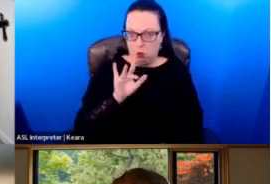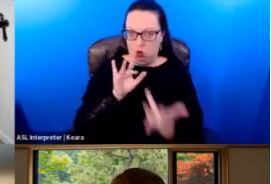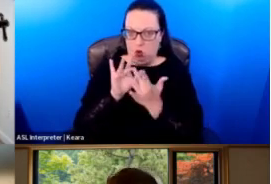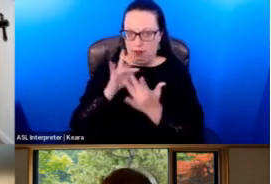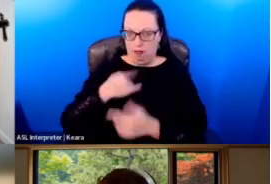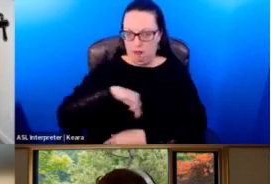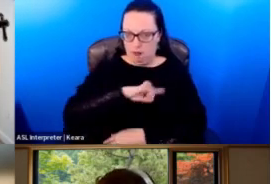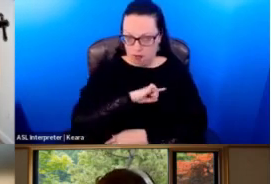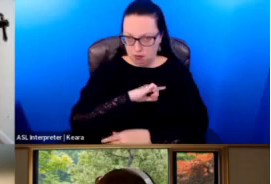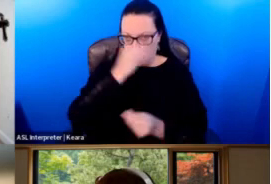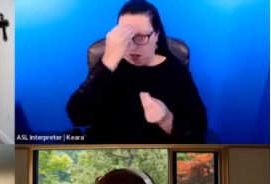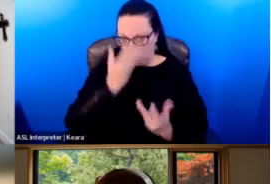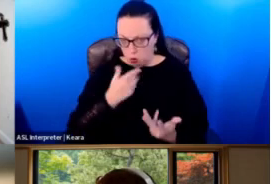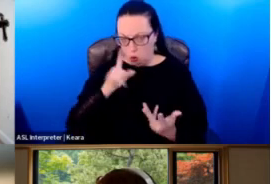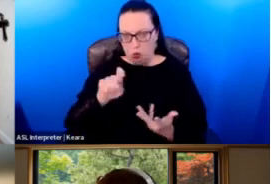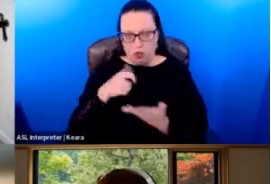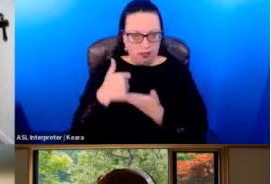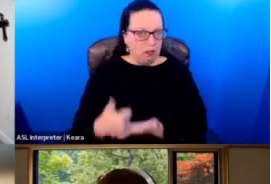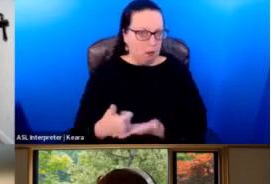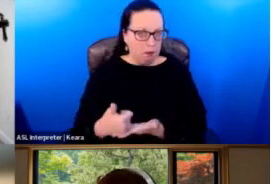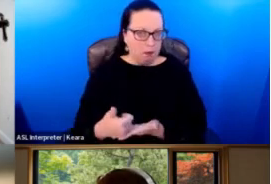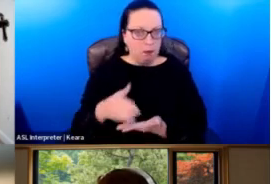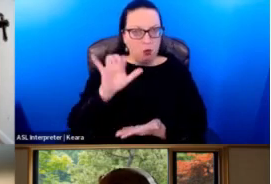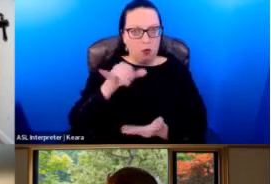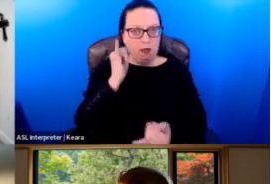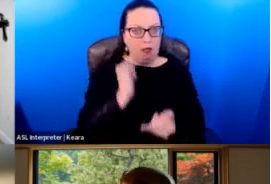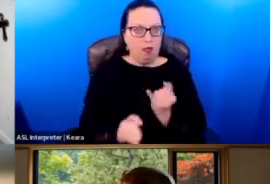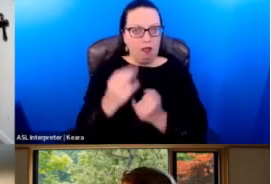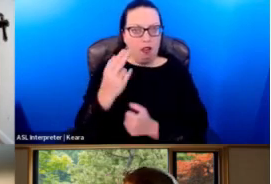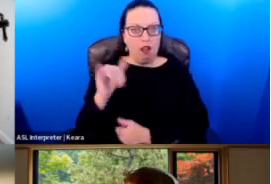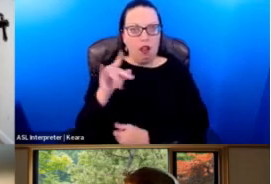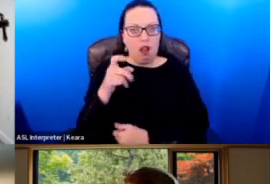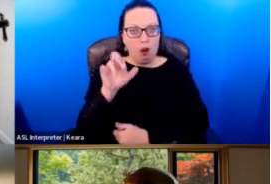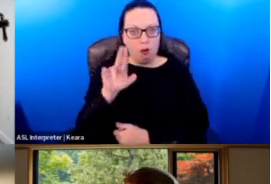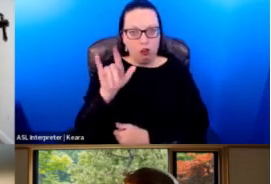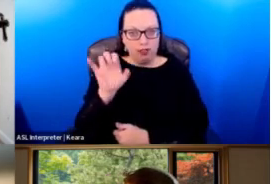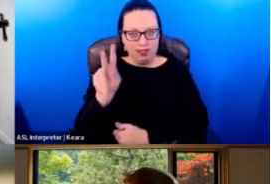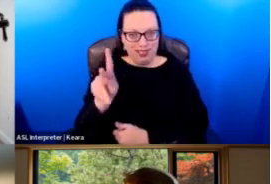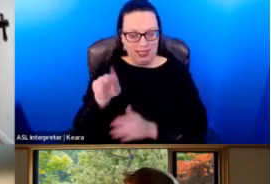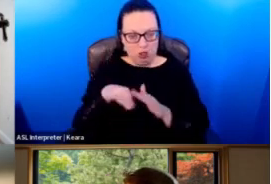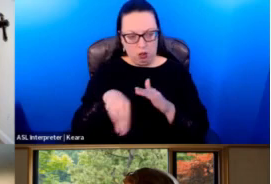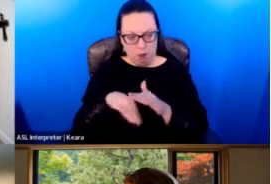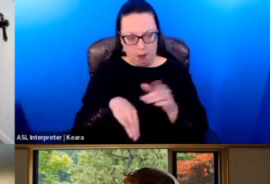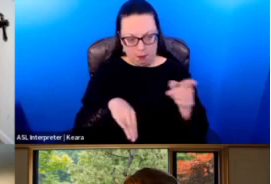us know that you need the help. So that last hyperlink on the bottom does direct you to our